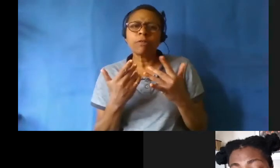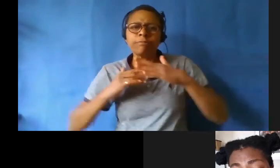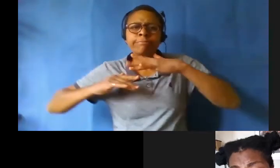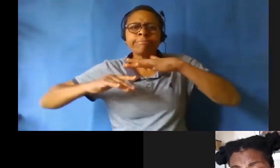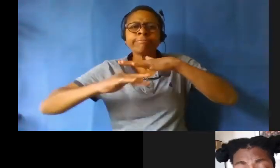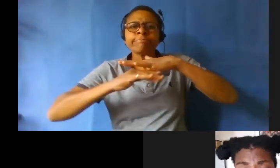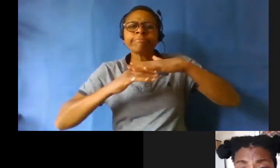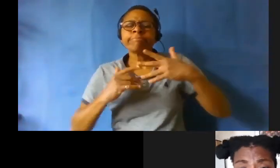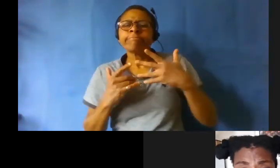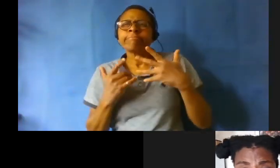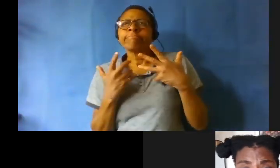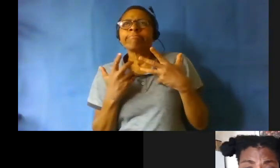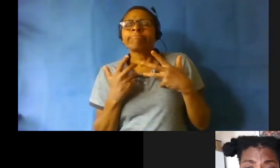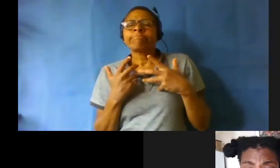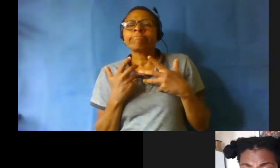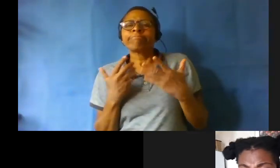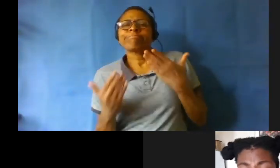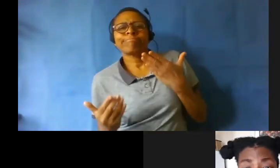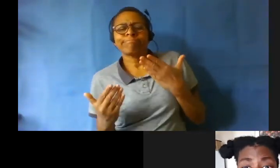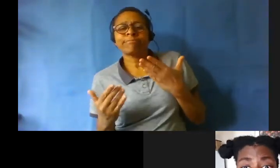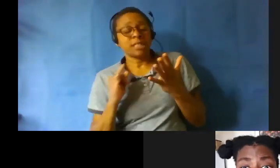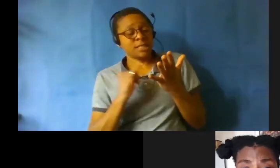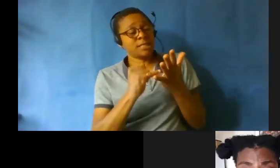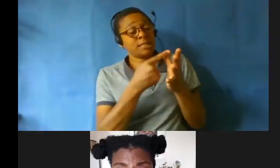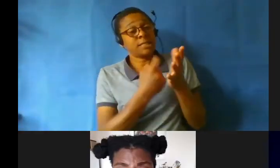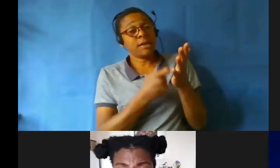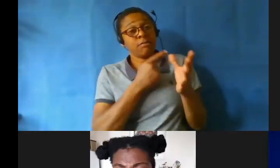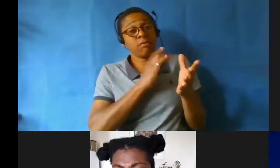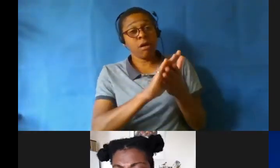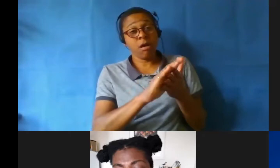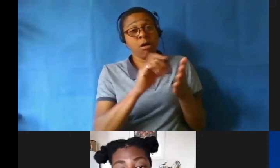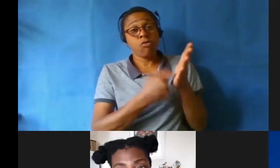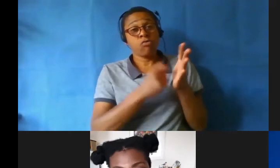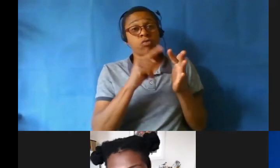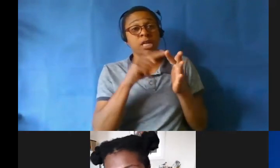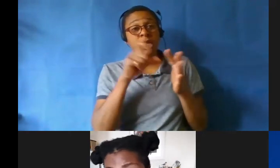life. Sarah Reid is another example being denied Medicaid and ending up dead